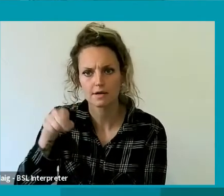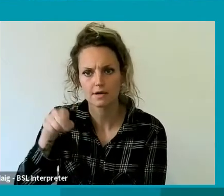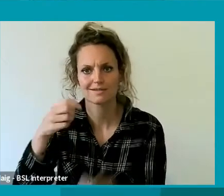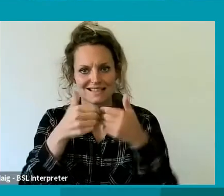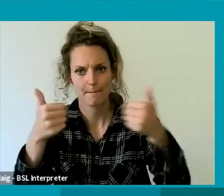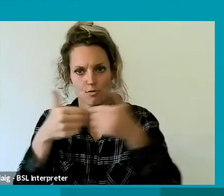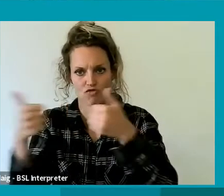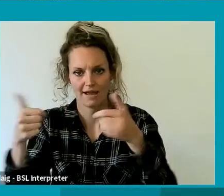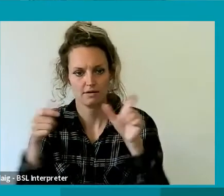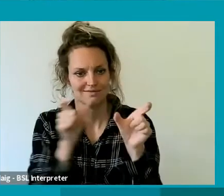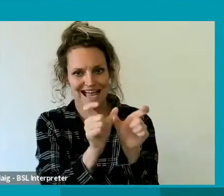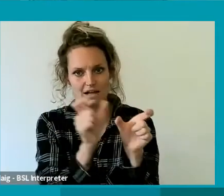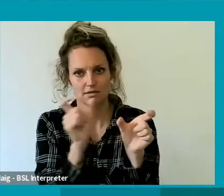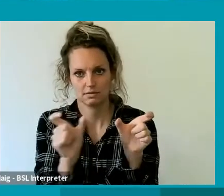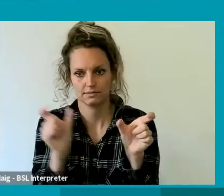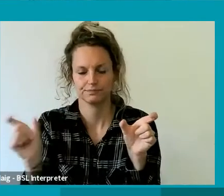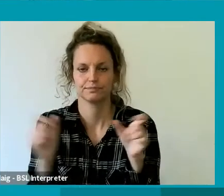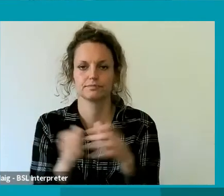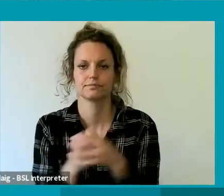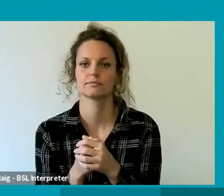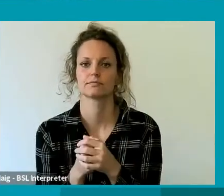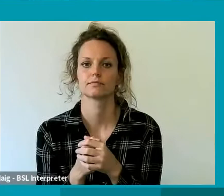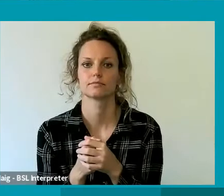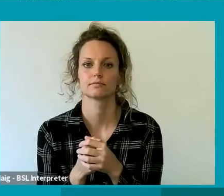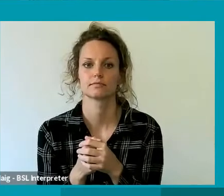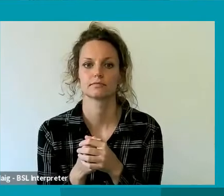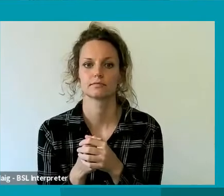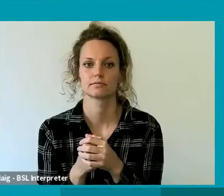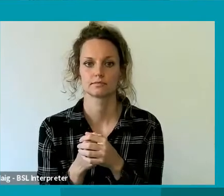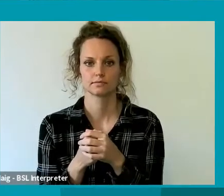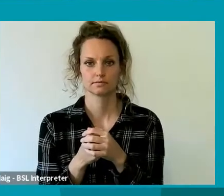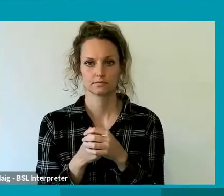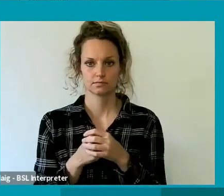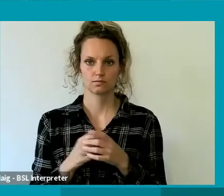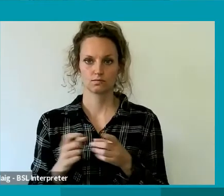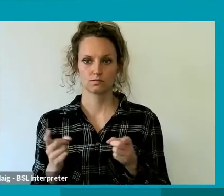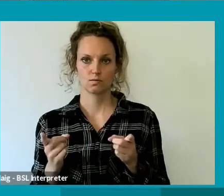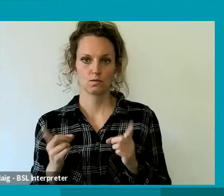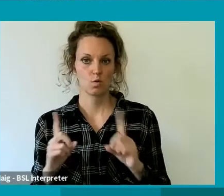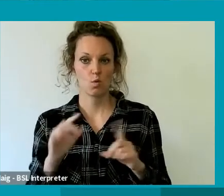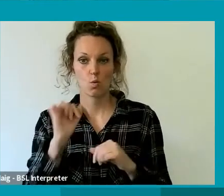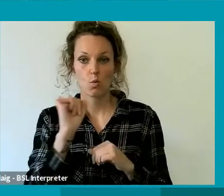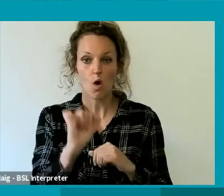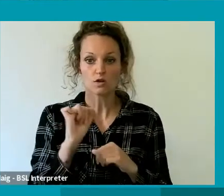and what's your what is your tone? What's your tone is a conversational are you professional, approachable?